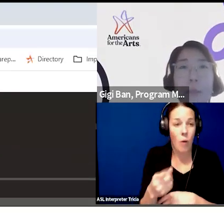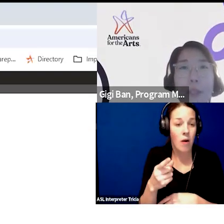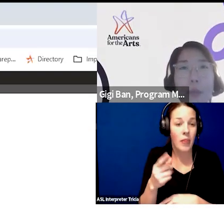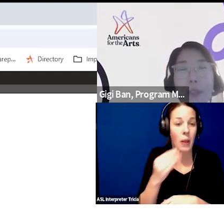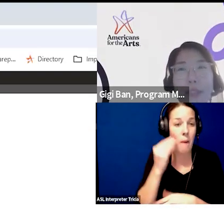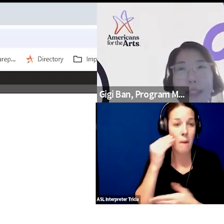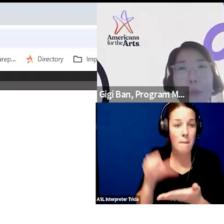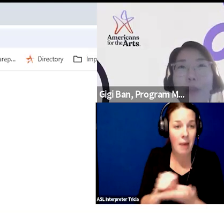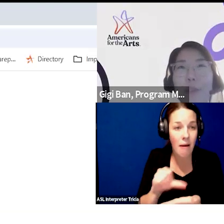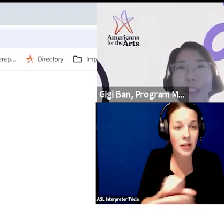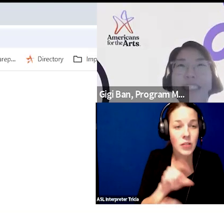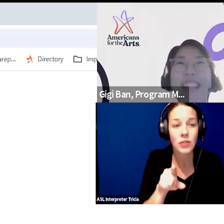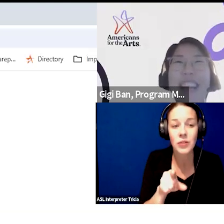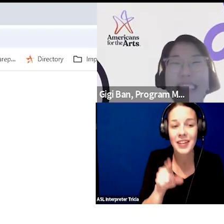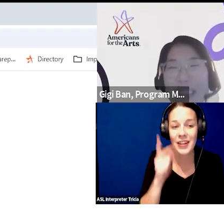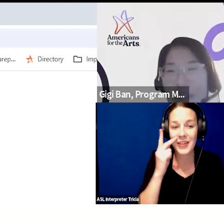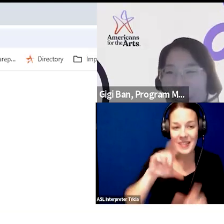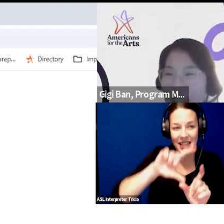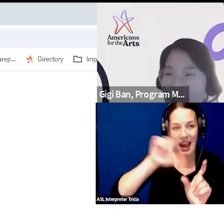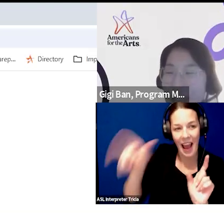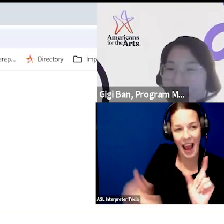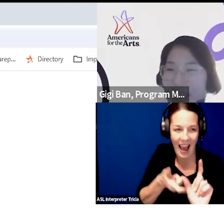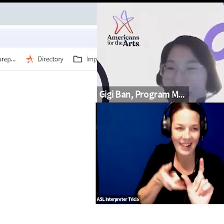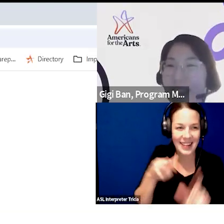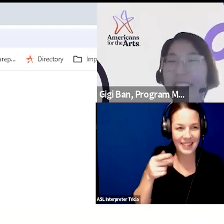And you will see the pinwheels that Randy mentioned earlier.